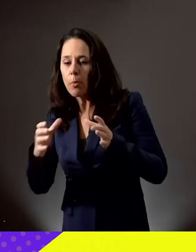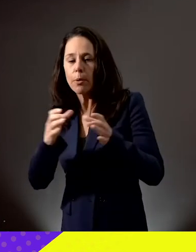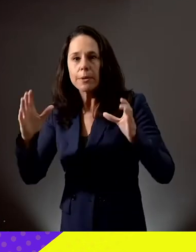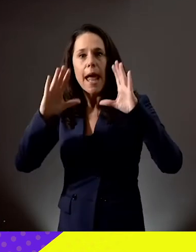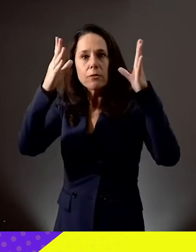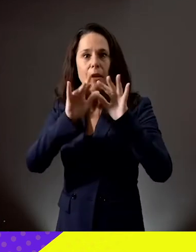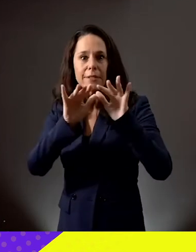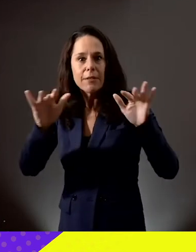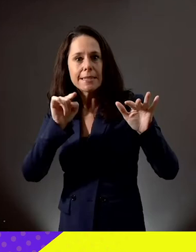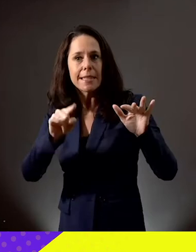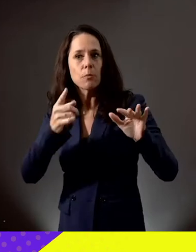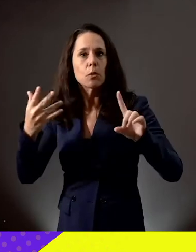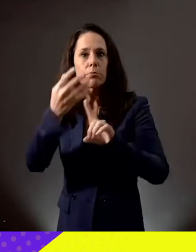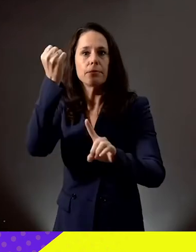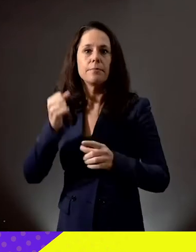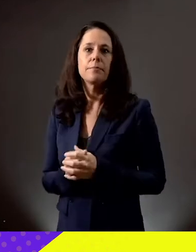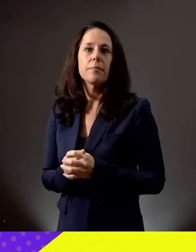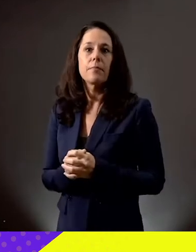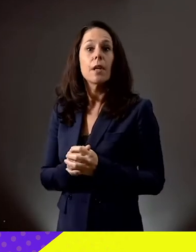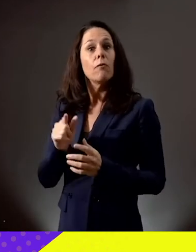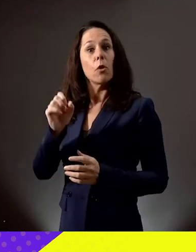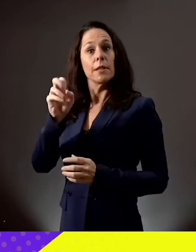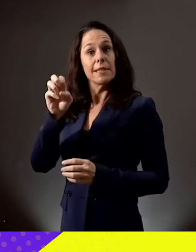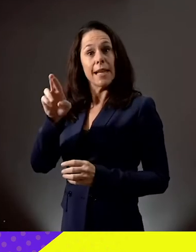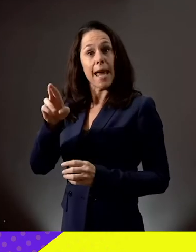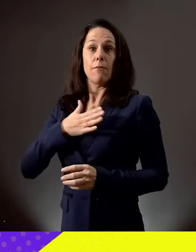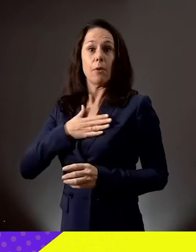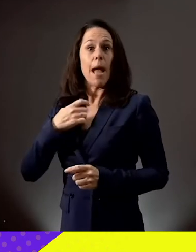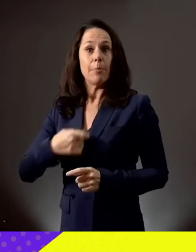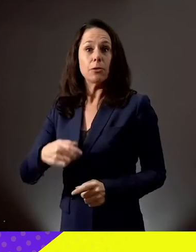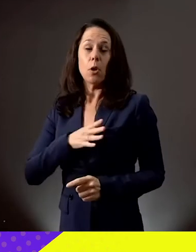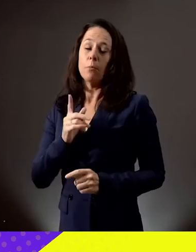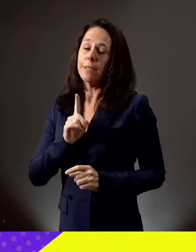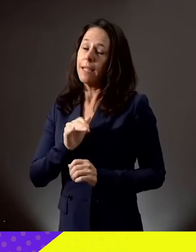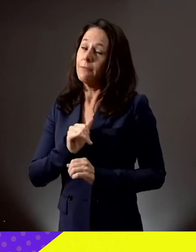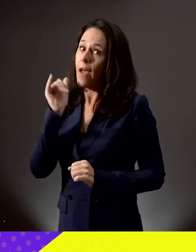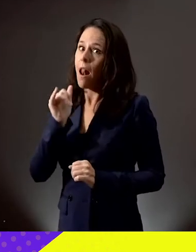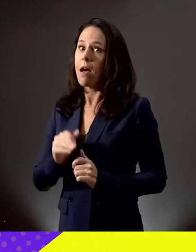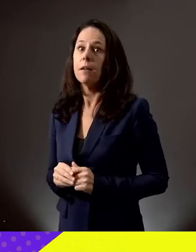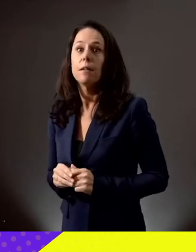This means so much to me and the SER because we've worked so hard...